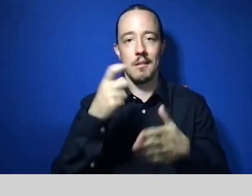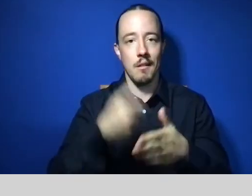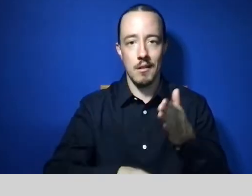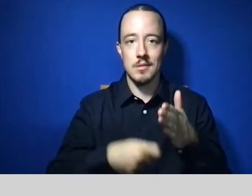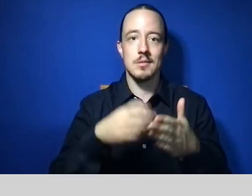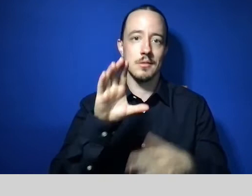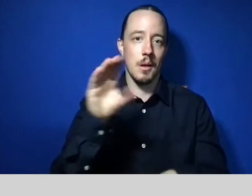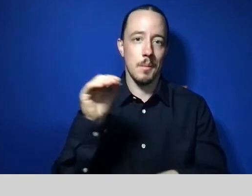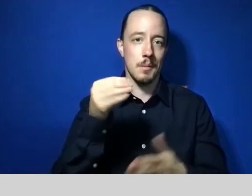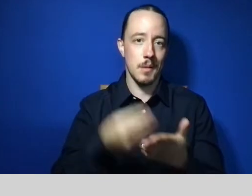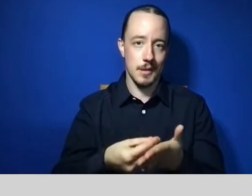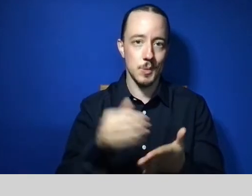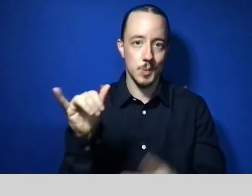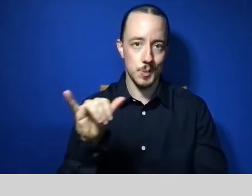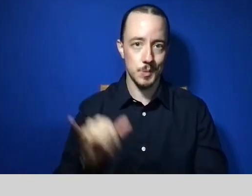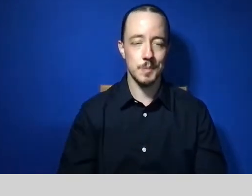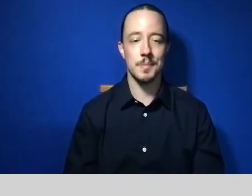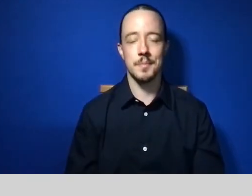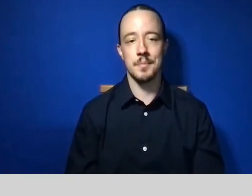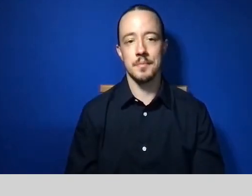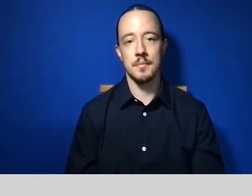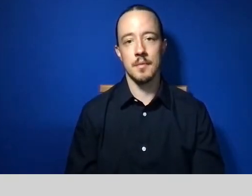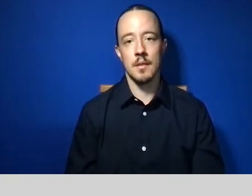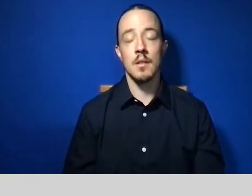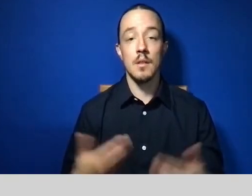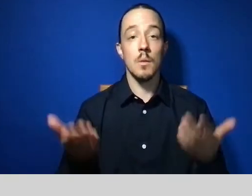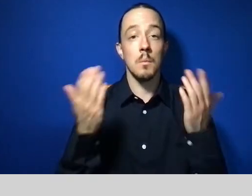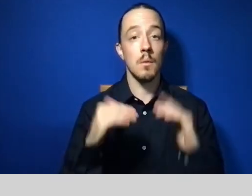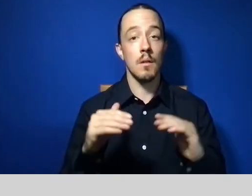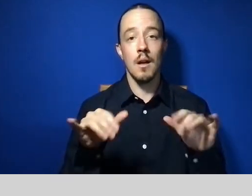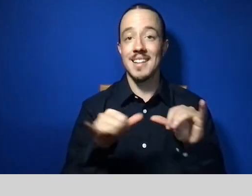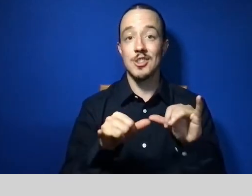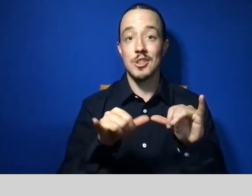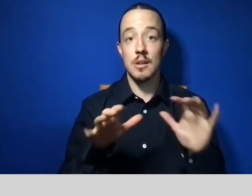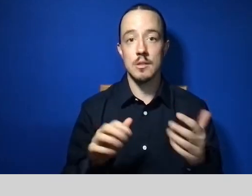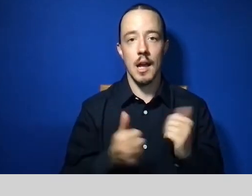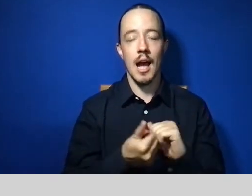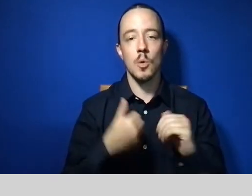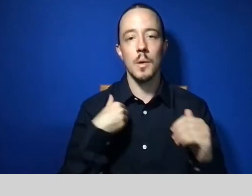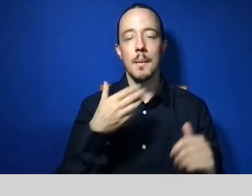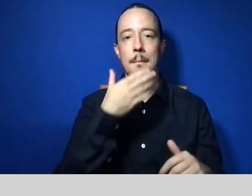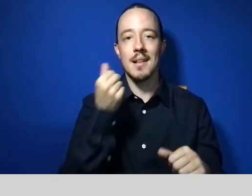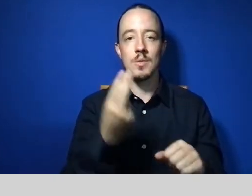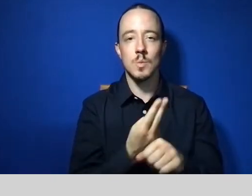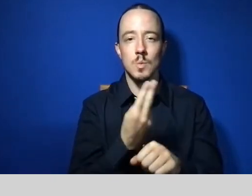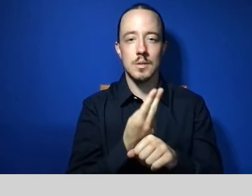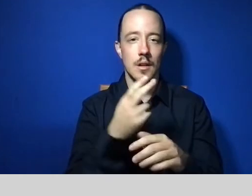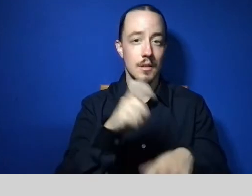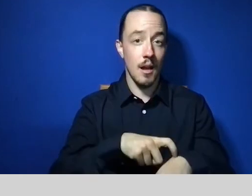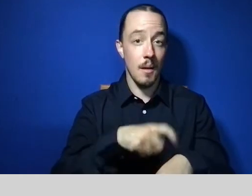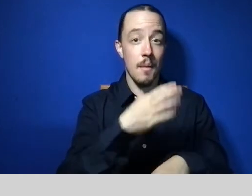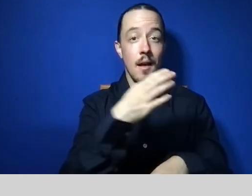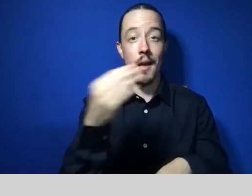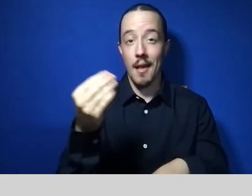So the question that we're really trying to ask is how do we optimize our time as engineers and minimize the costs for both the company